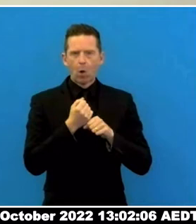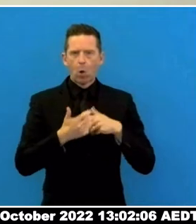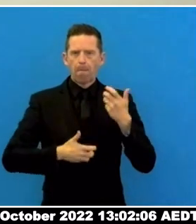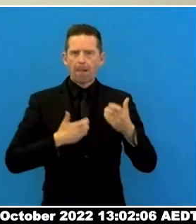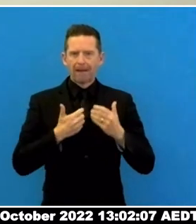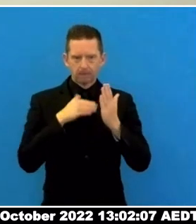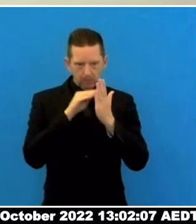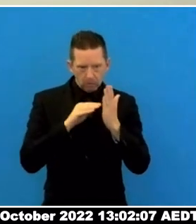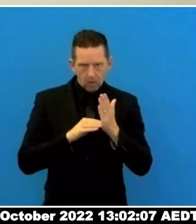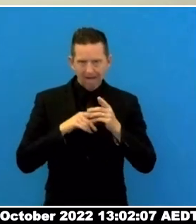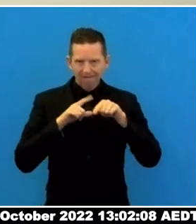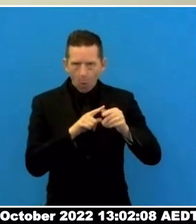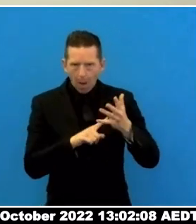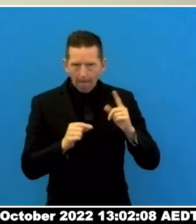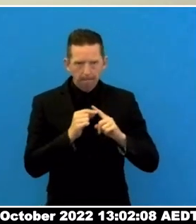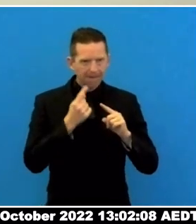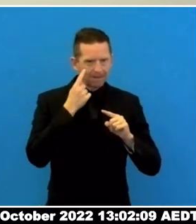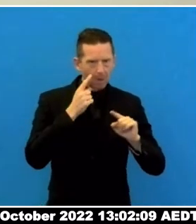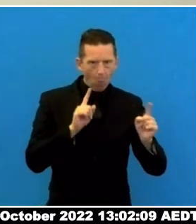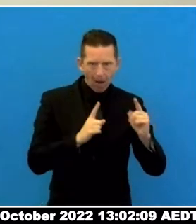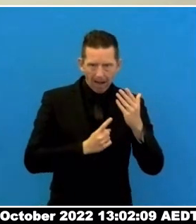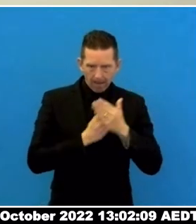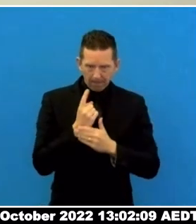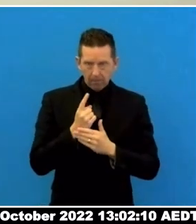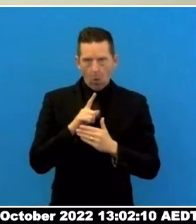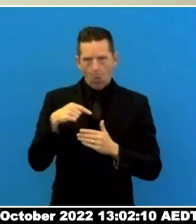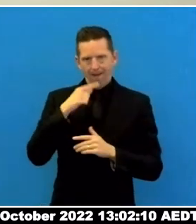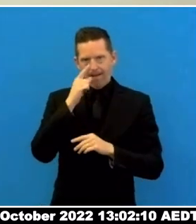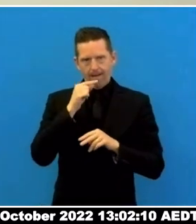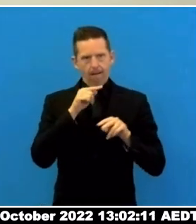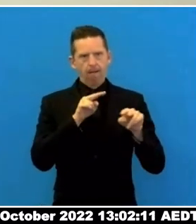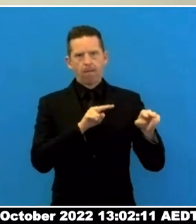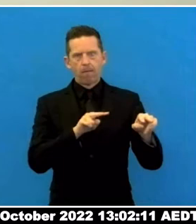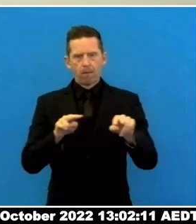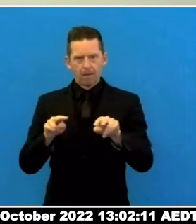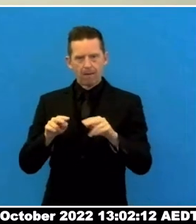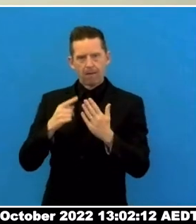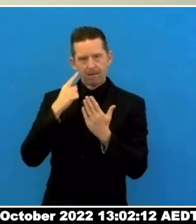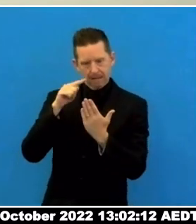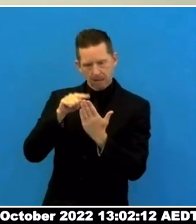and the monitoring mechanisms. And we would think it's they are unlikely to work effectively